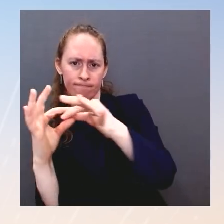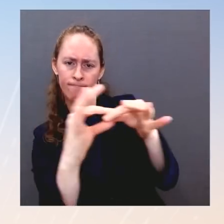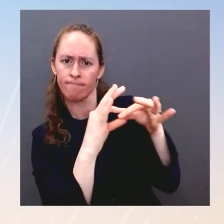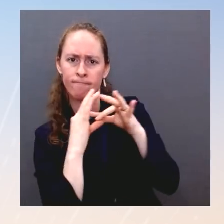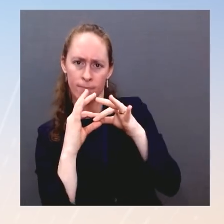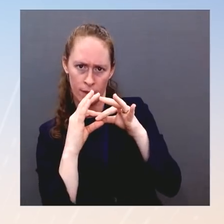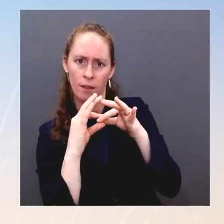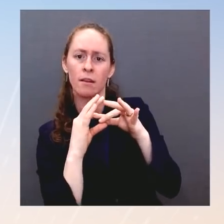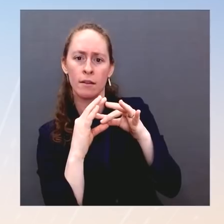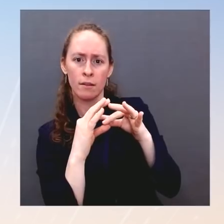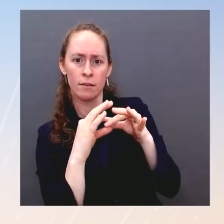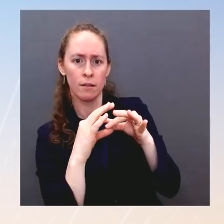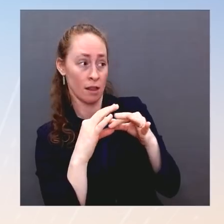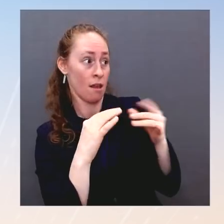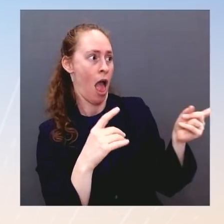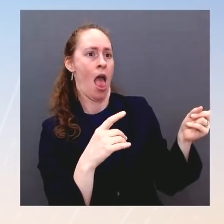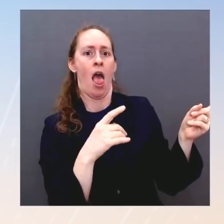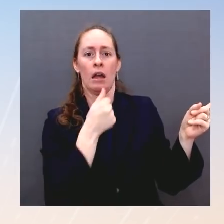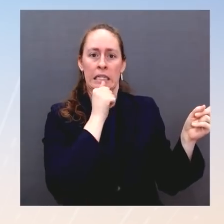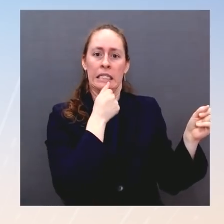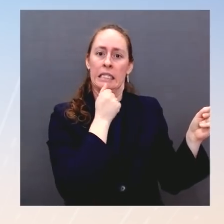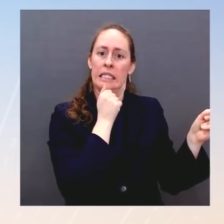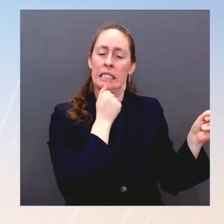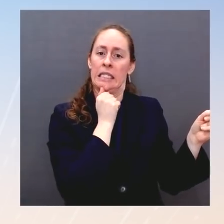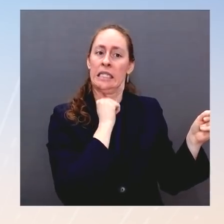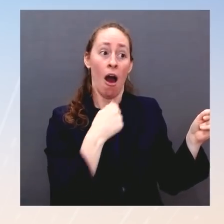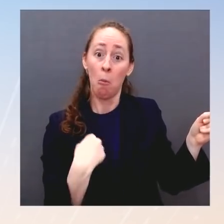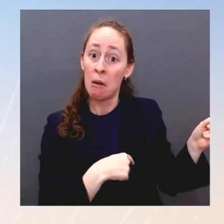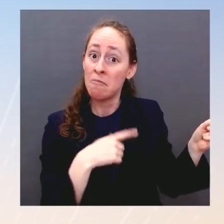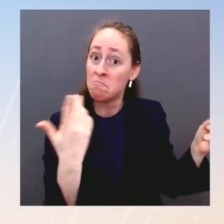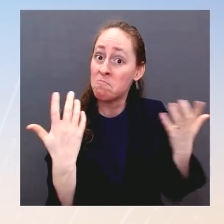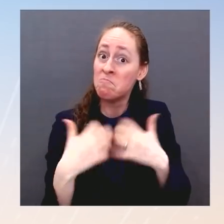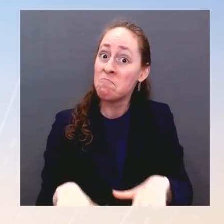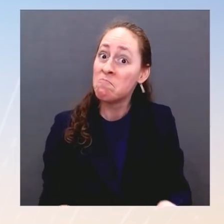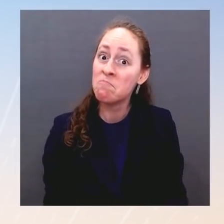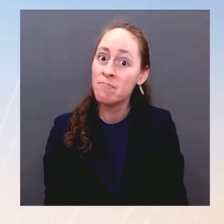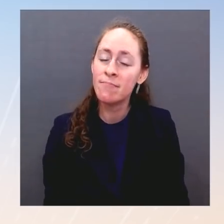The Press: And I understand that you're saying that these sanctions will have an impact on Russia,